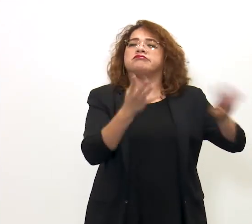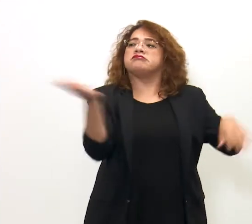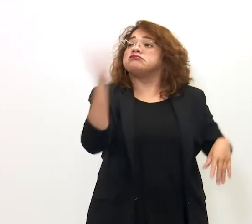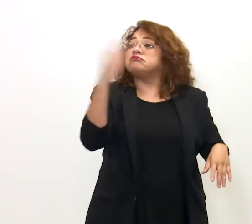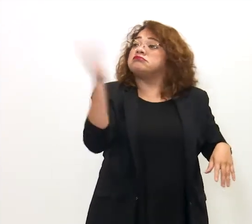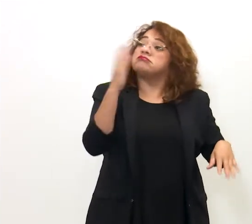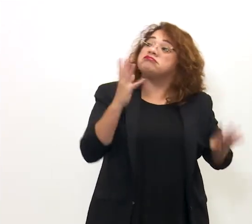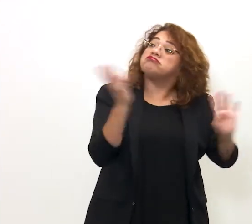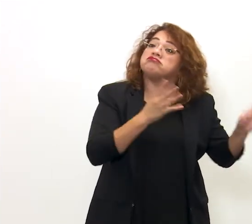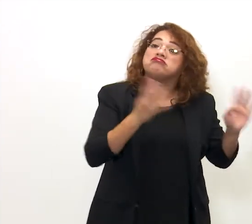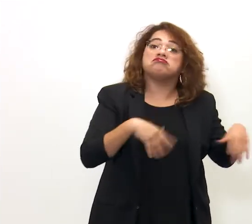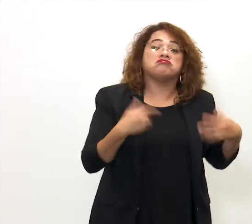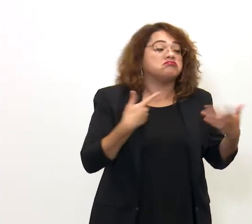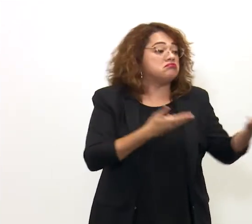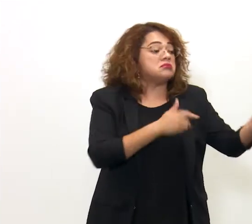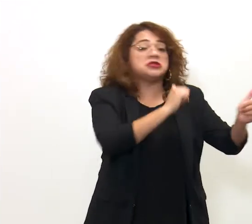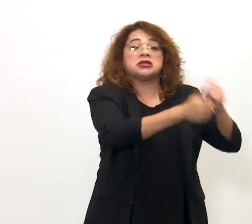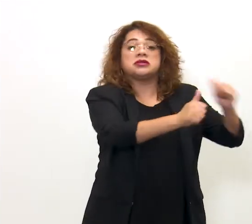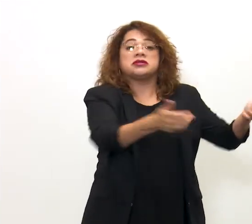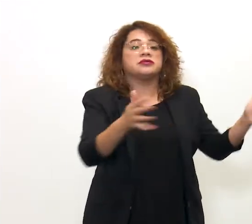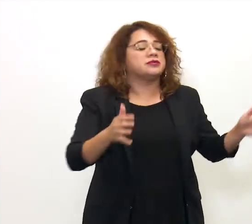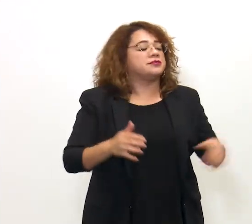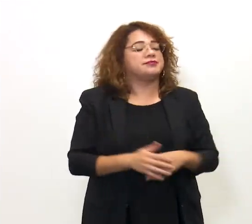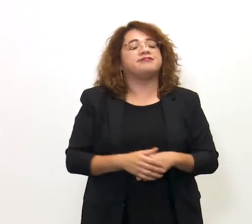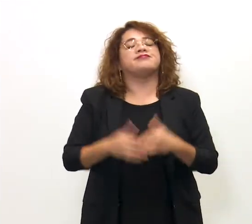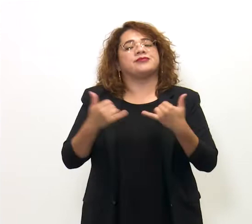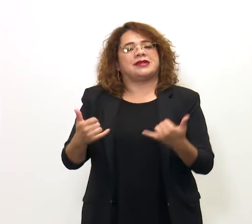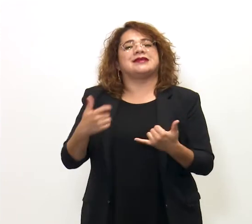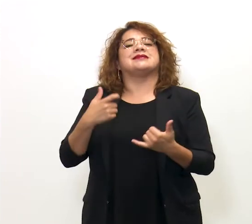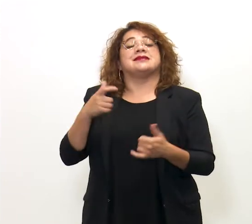district plan is starting to roll out this weekend so we're going to be at schools. We